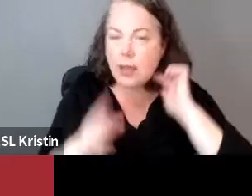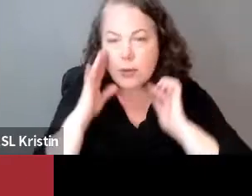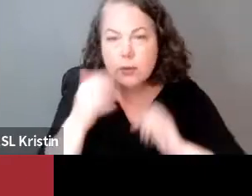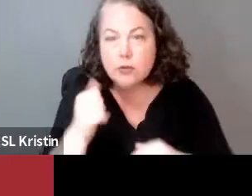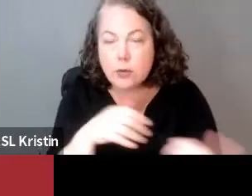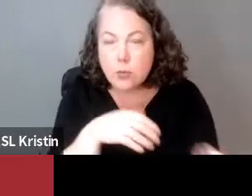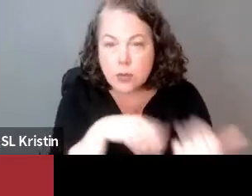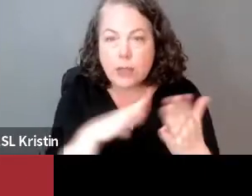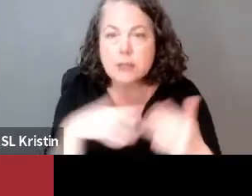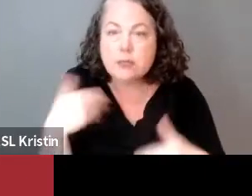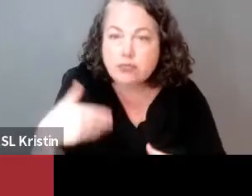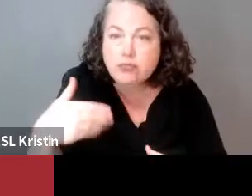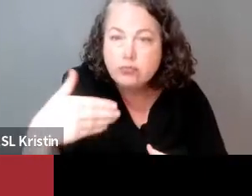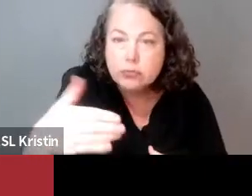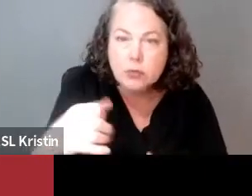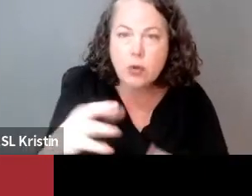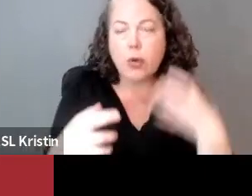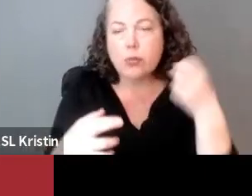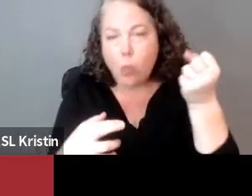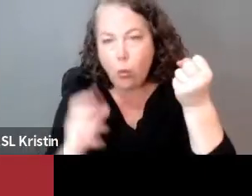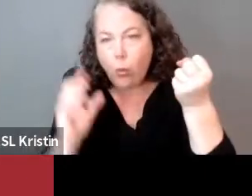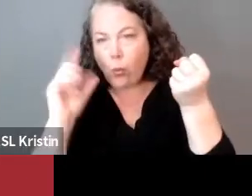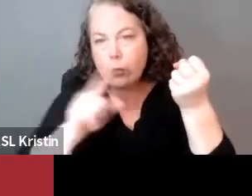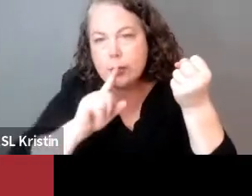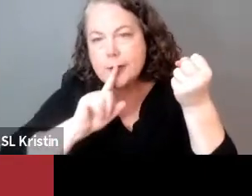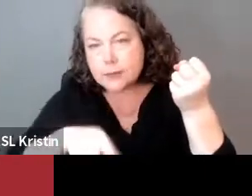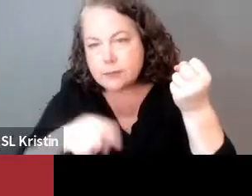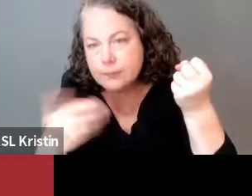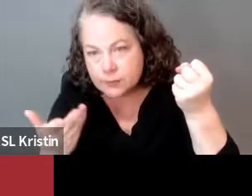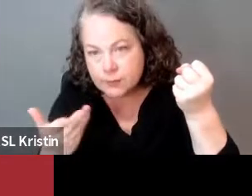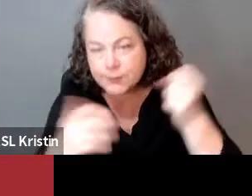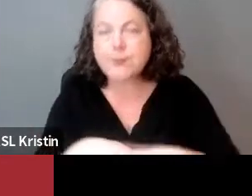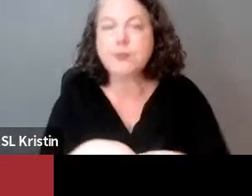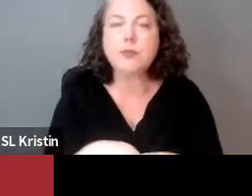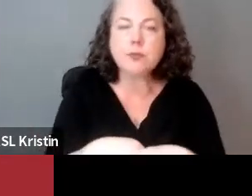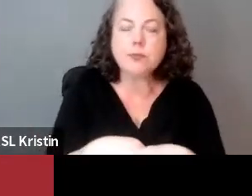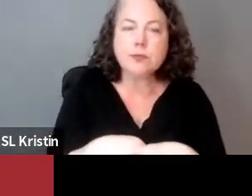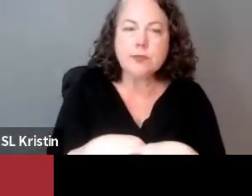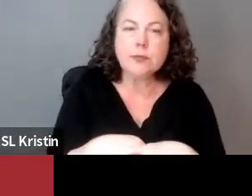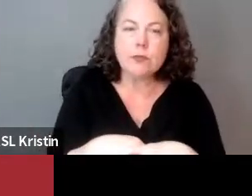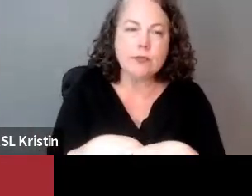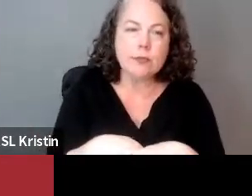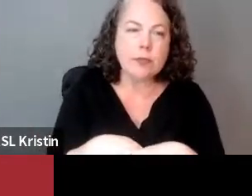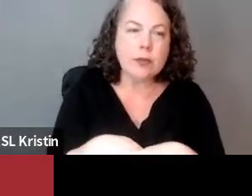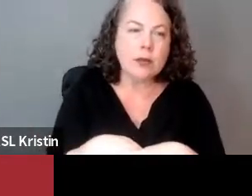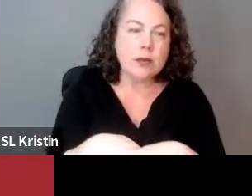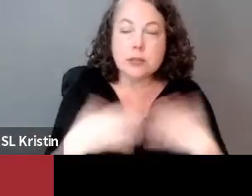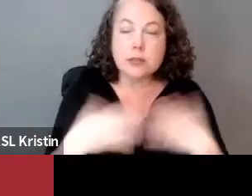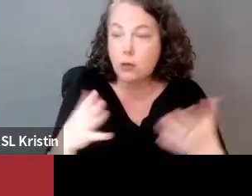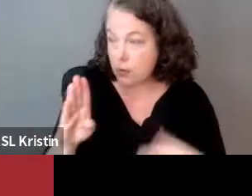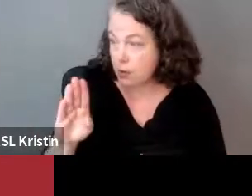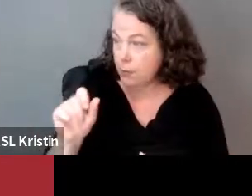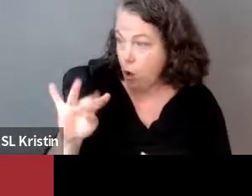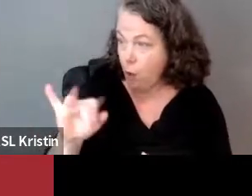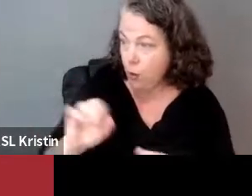or get to them and at the end of the presentation. So Barbara, are you ready to begin?